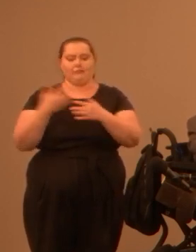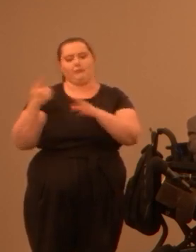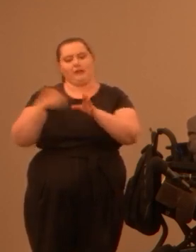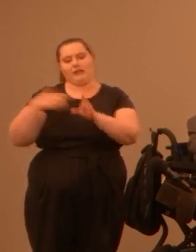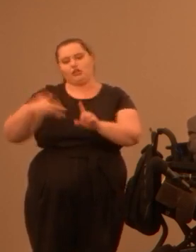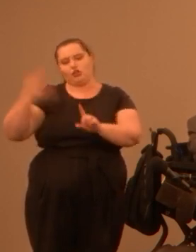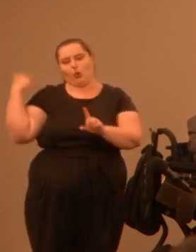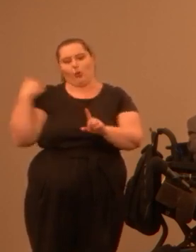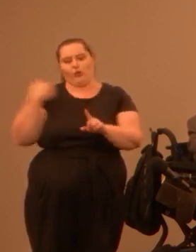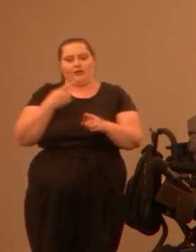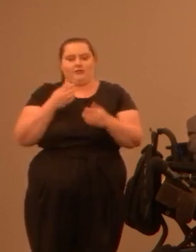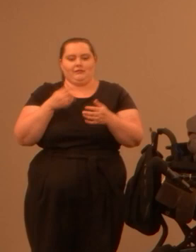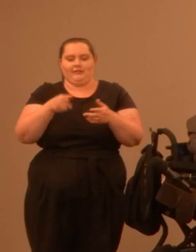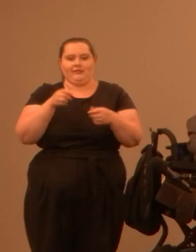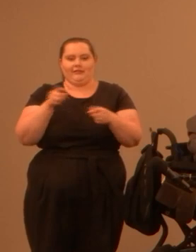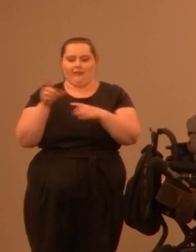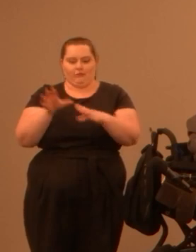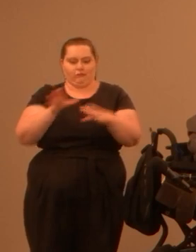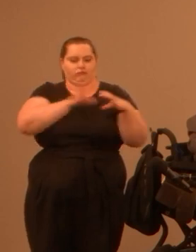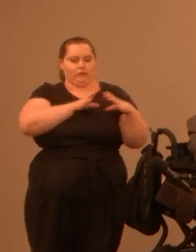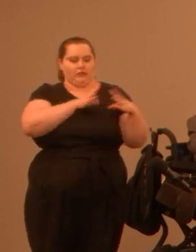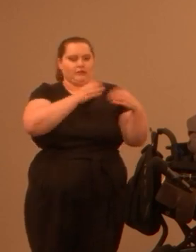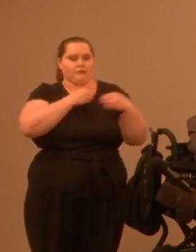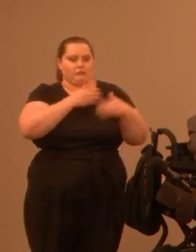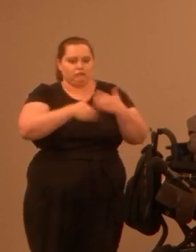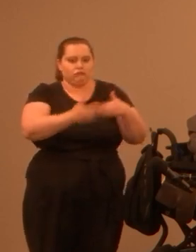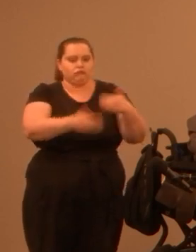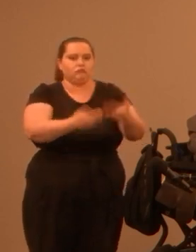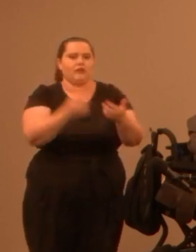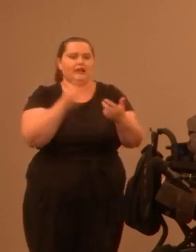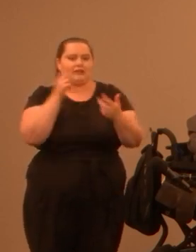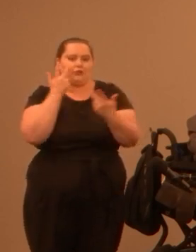is really special and it's demonstrated tonight how successful and how